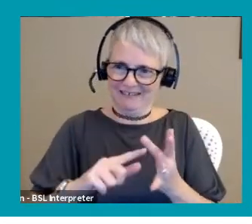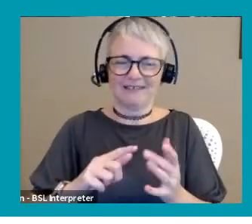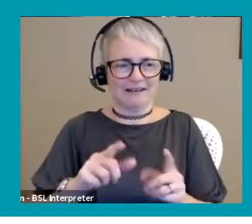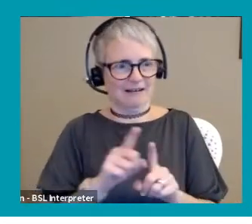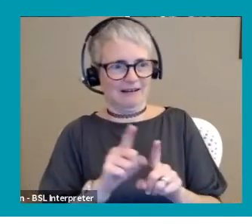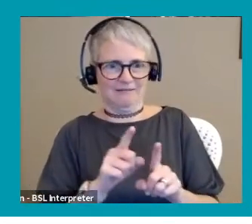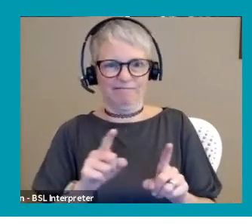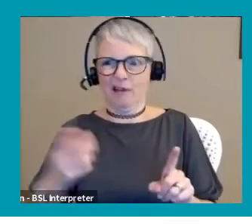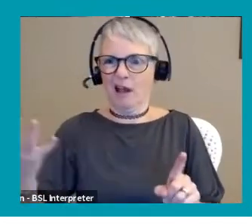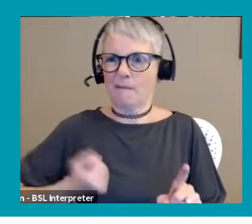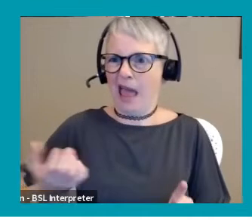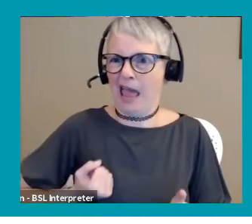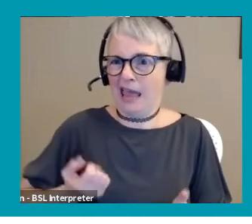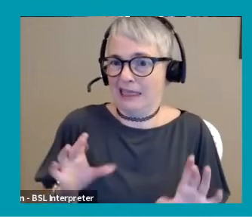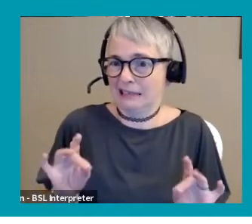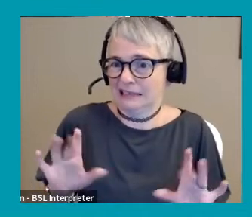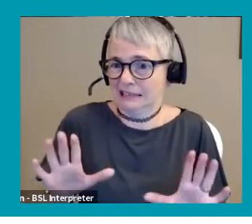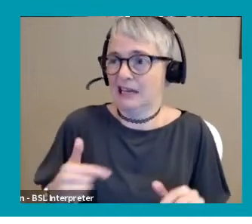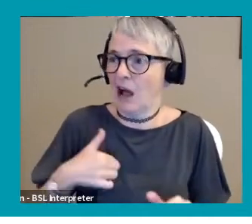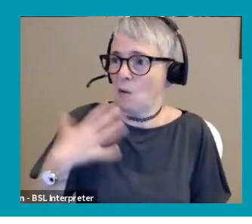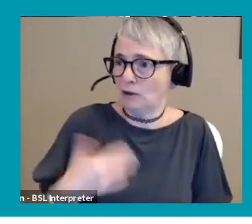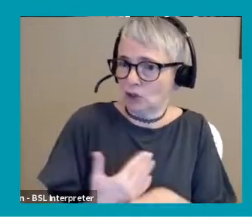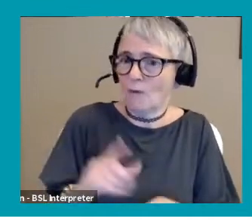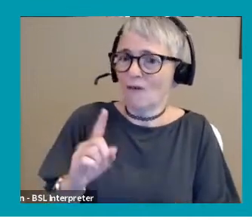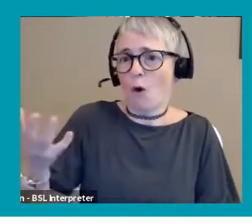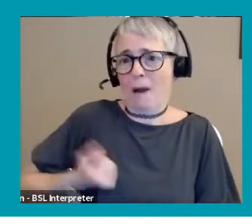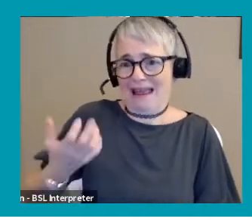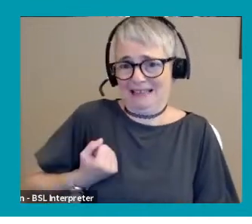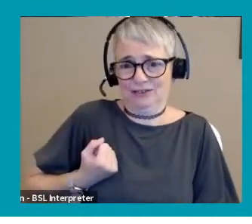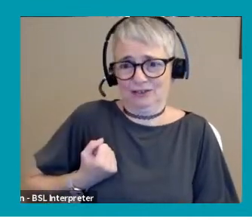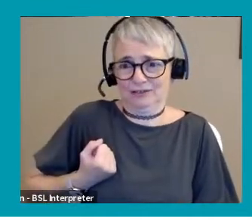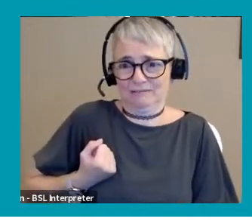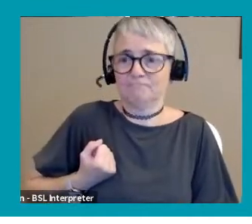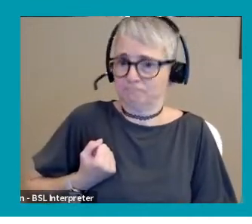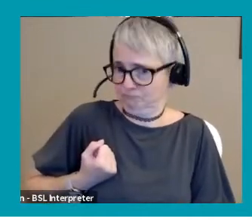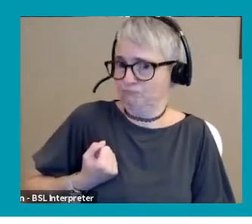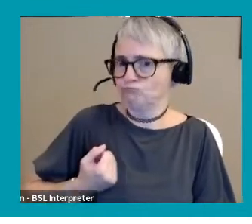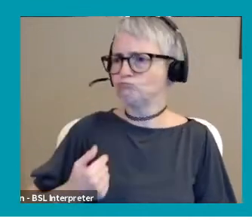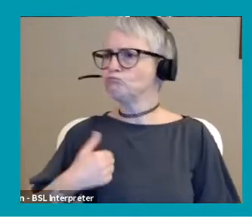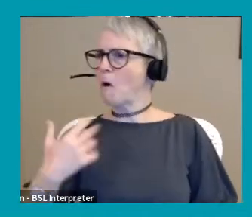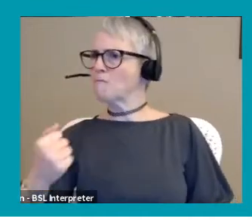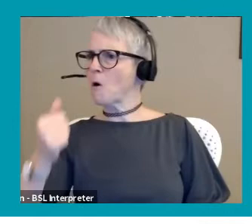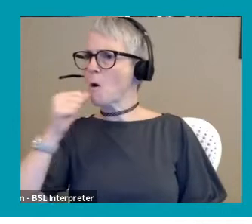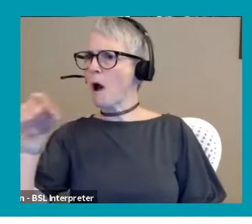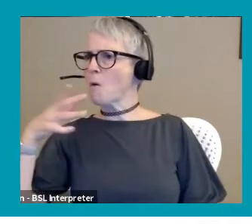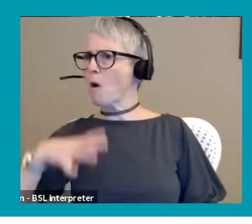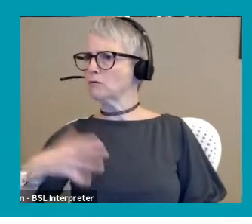So for some they know what pay they want and for others it may also be the